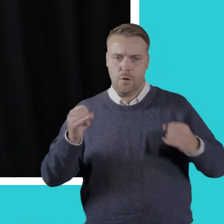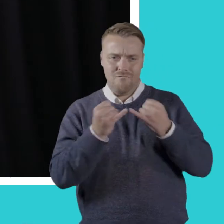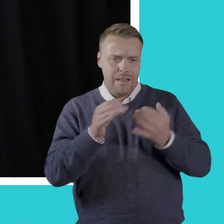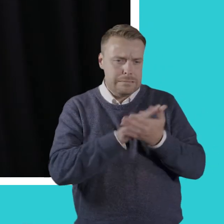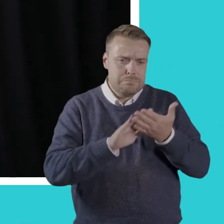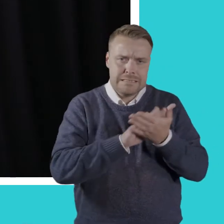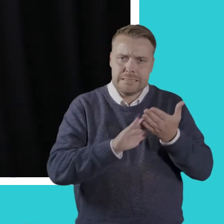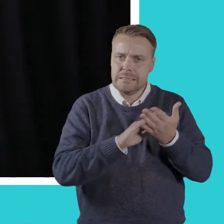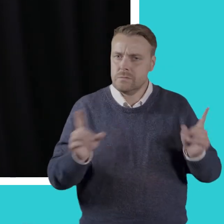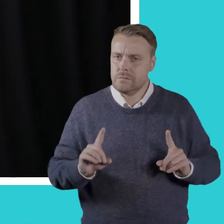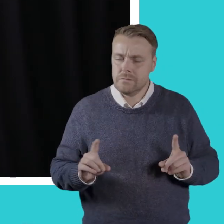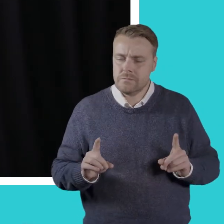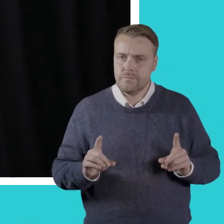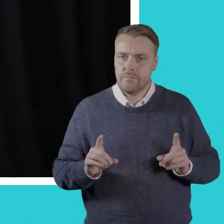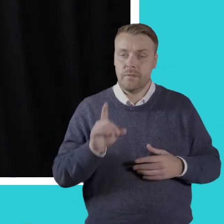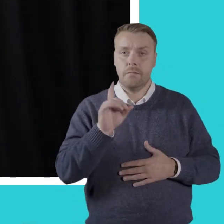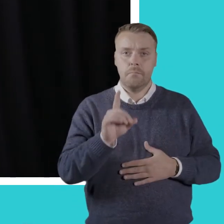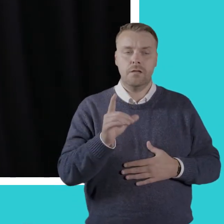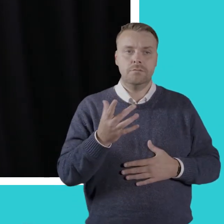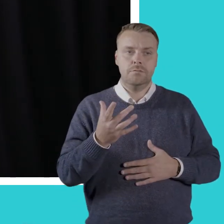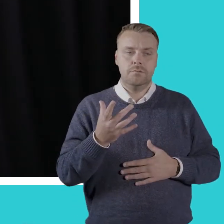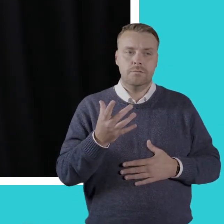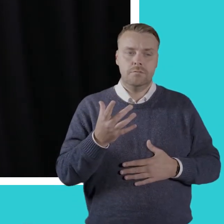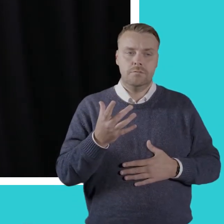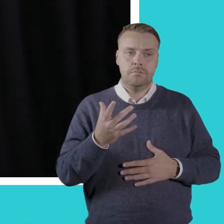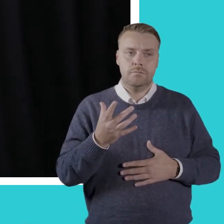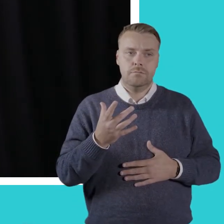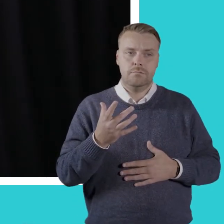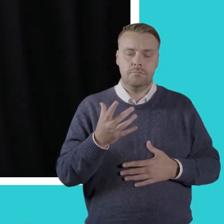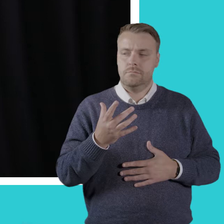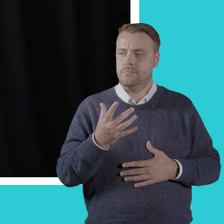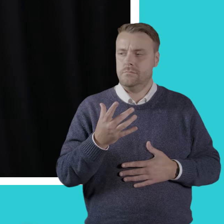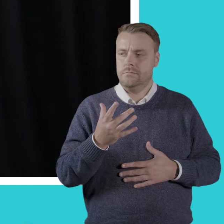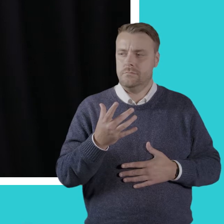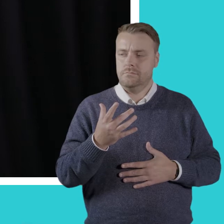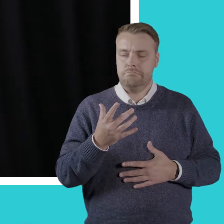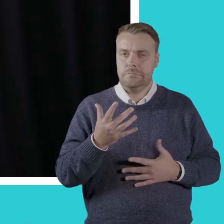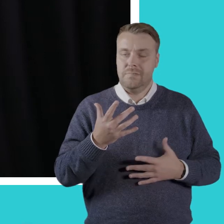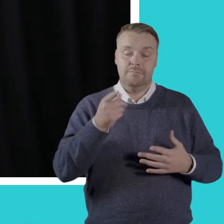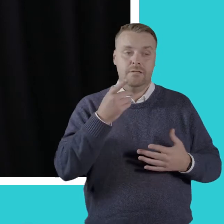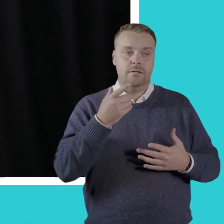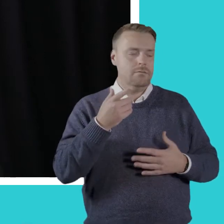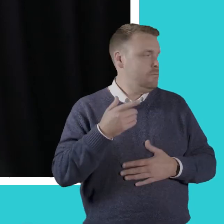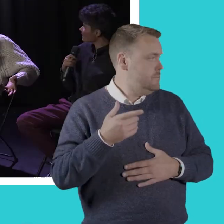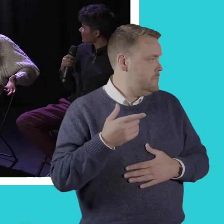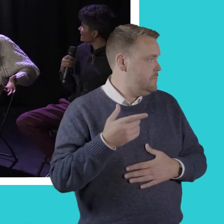actually a place of a lot of generativity is often ones of tension and conflict. We need to say it can be productive.